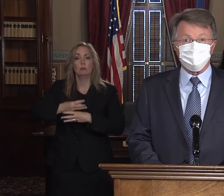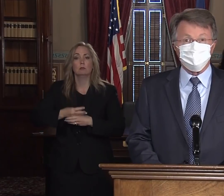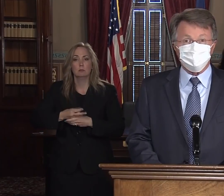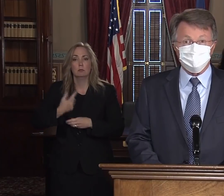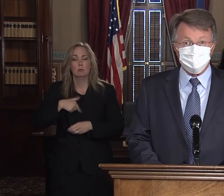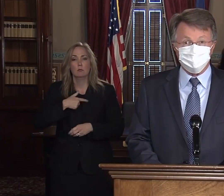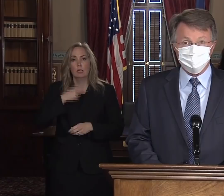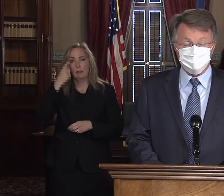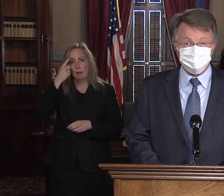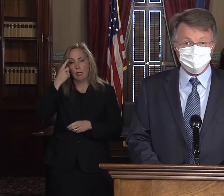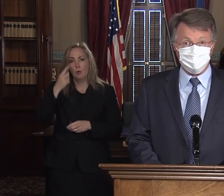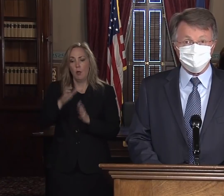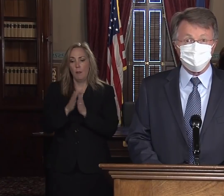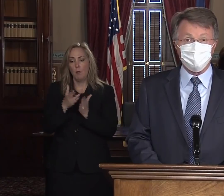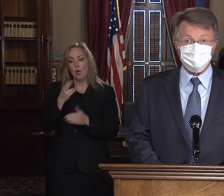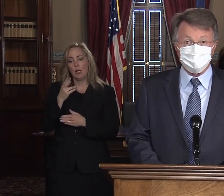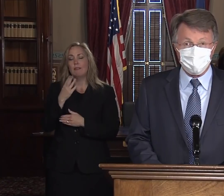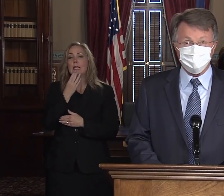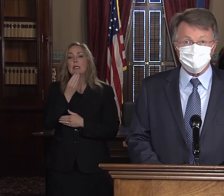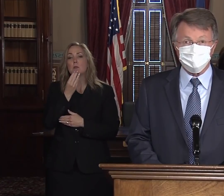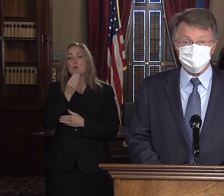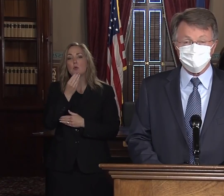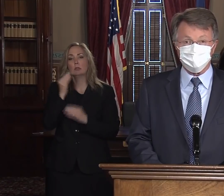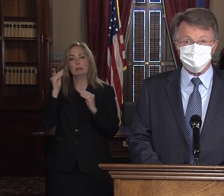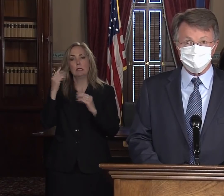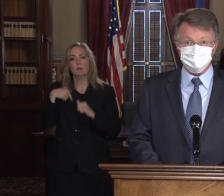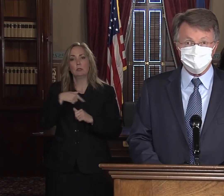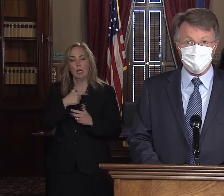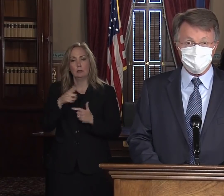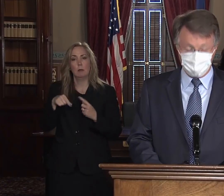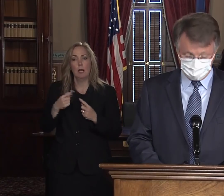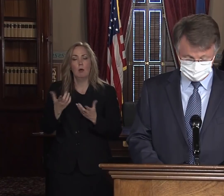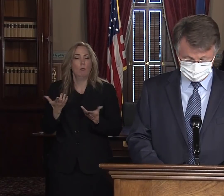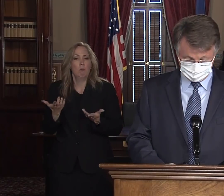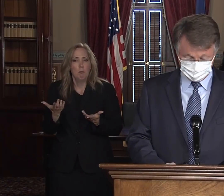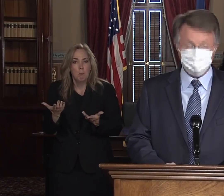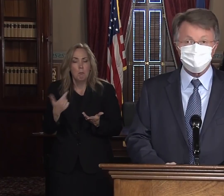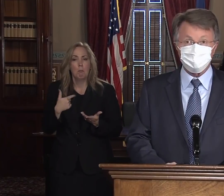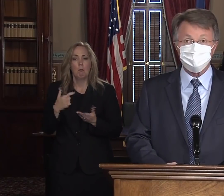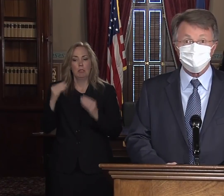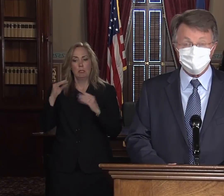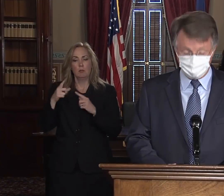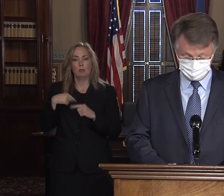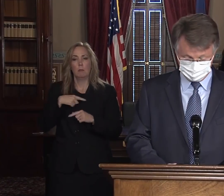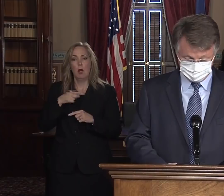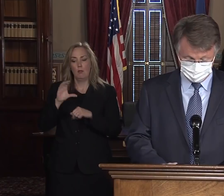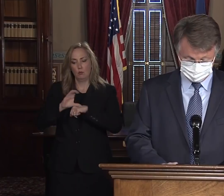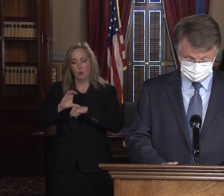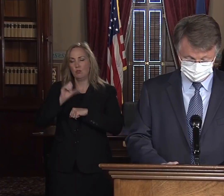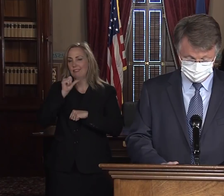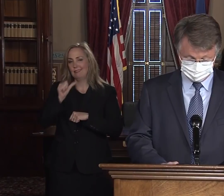MINISTRIES NOT ONLY IN OUR COMMUNITY WE SUPPORT, BUT AROUND THE WORLD. WE HAD TO CONSIDER WHAT THE BOOK